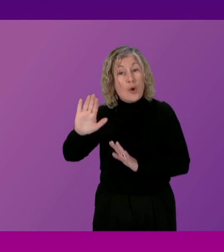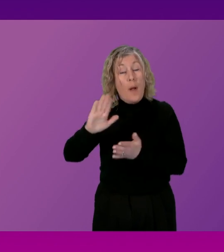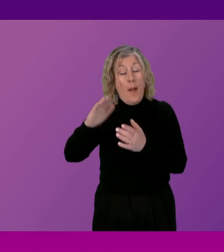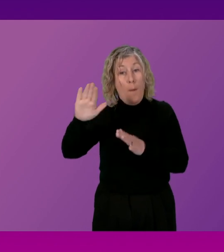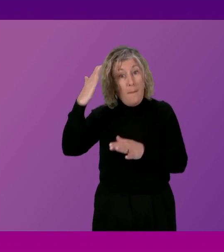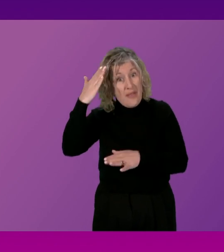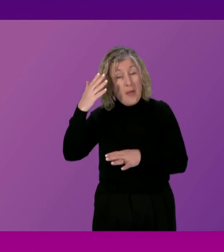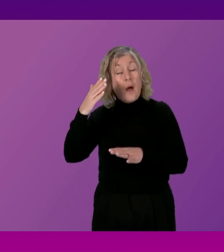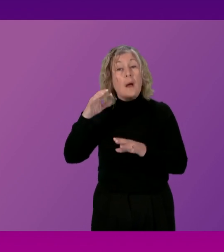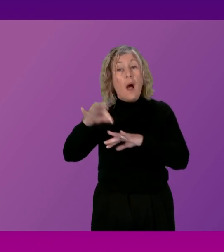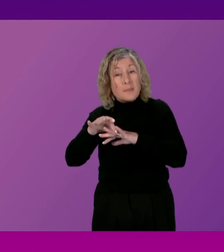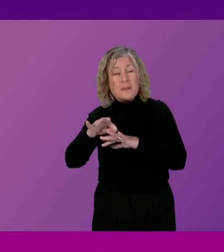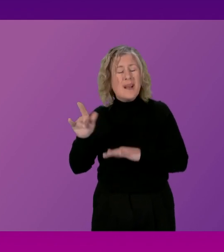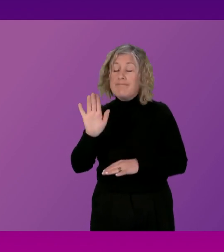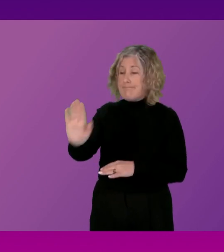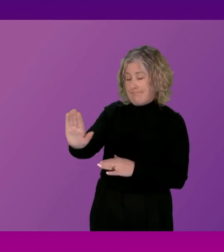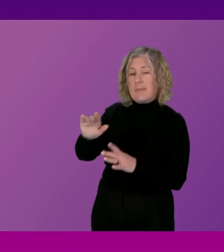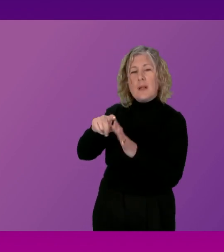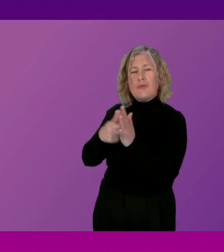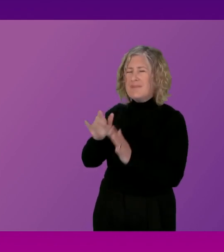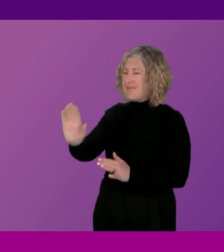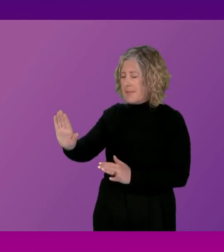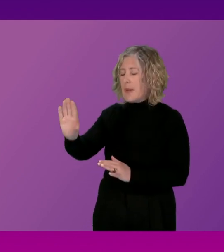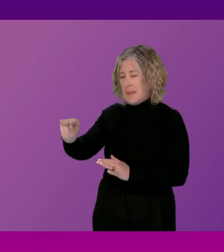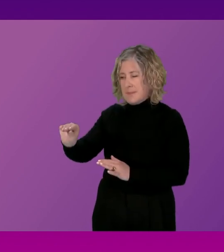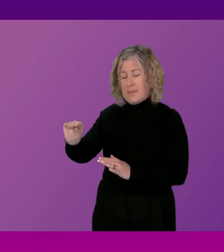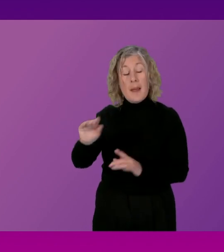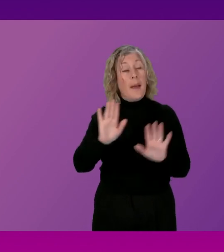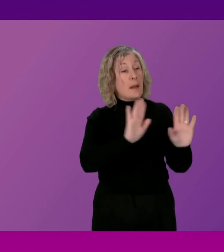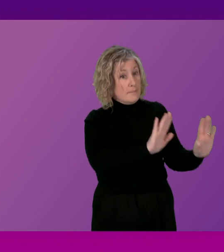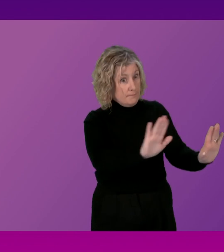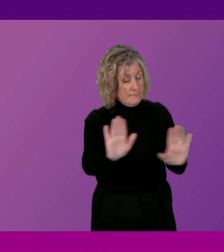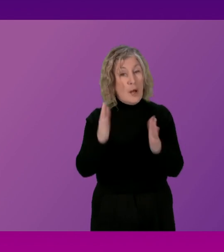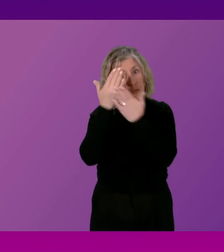I would be grateful if members would show one another courtesy and respect.